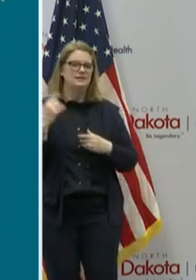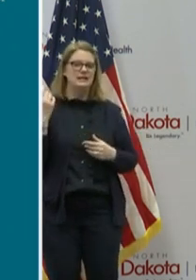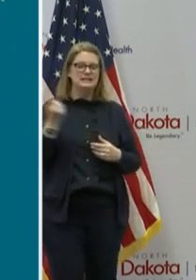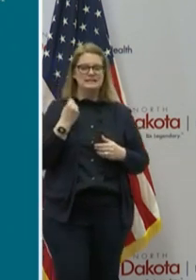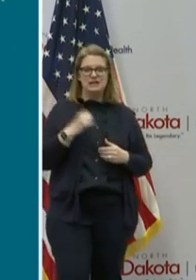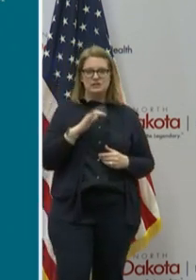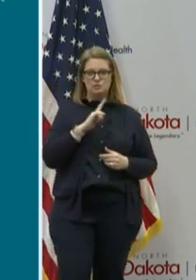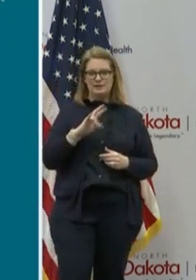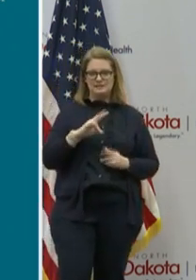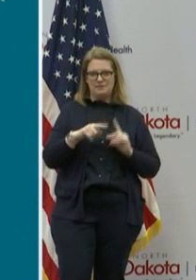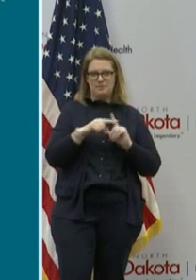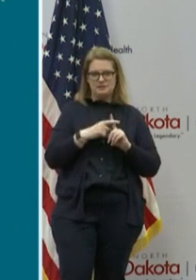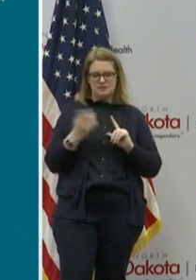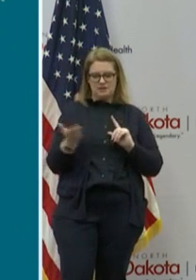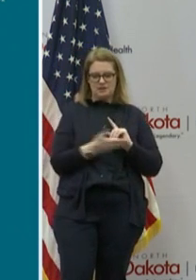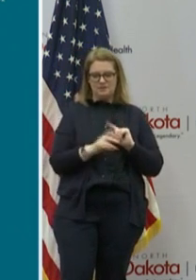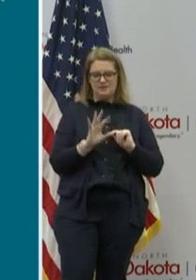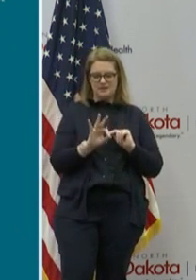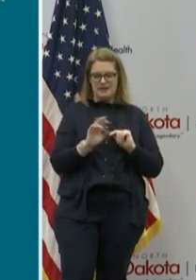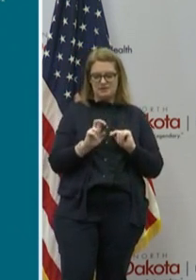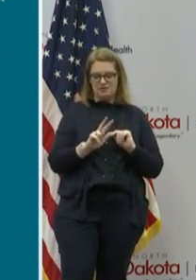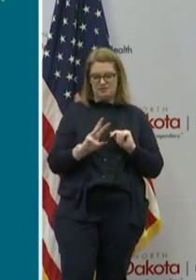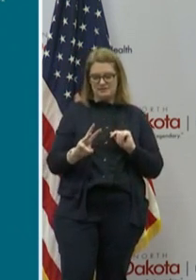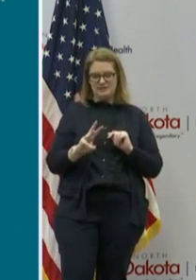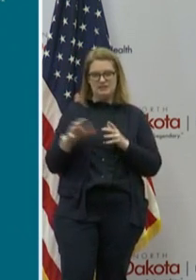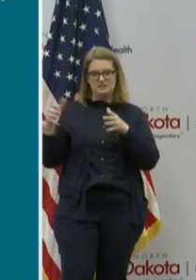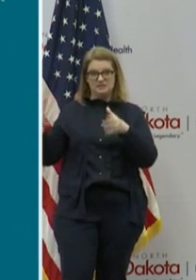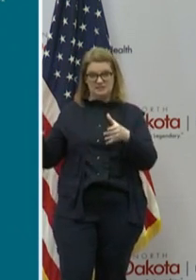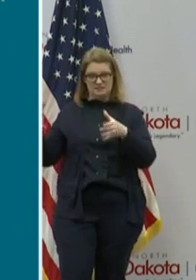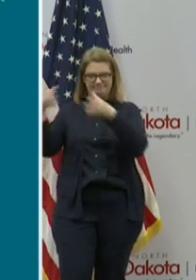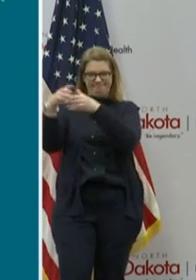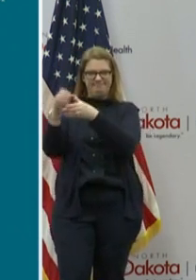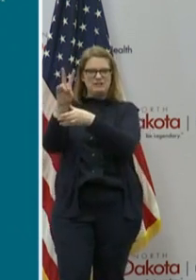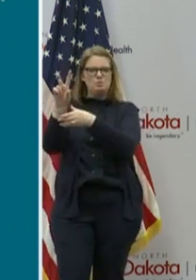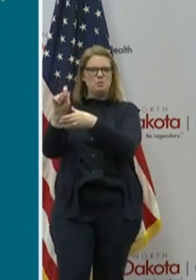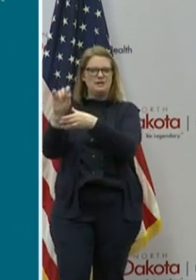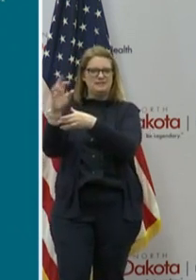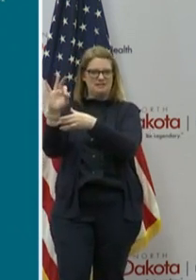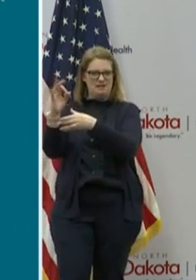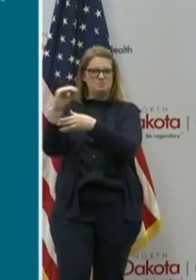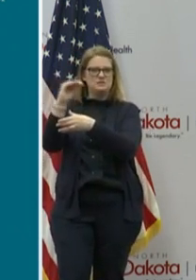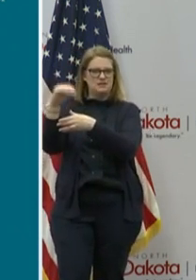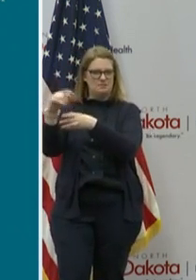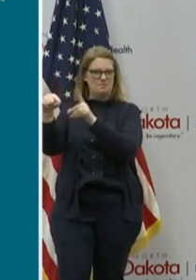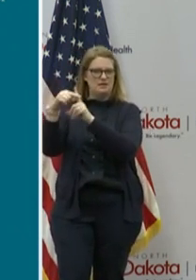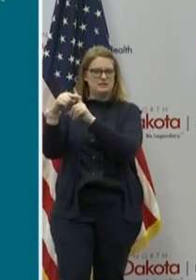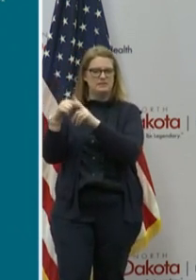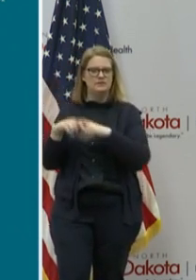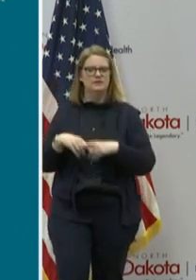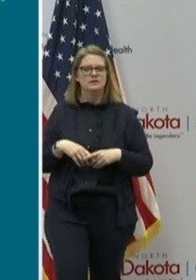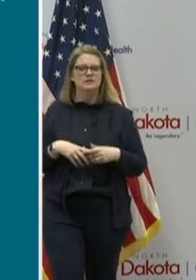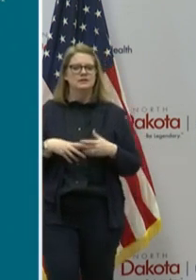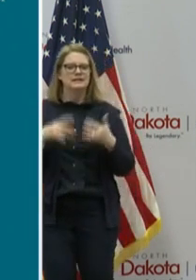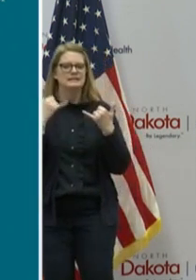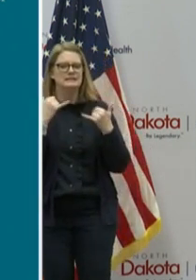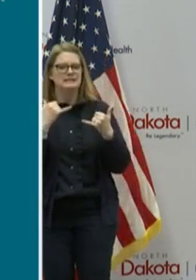CASES OUT OF A TOTAL OF 1,432 TESTS 2.8% AND SUNDAY, WE HAD 27